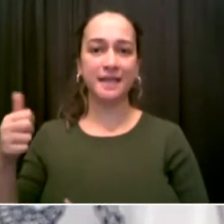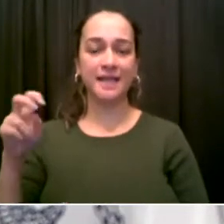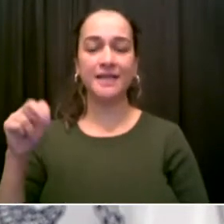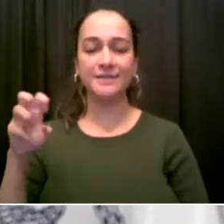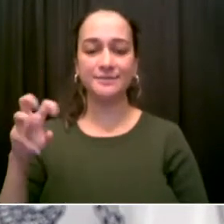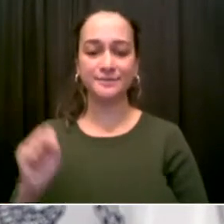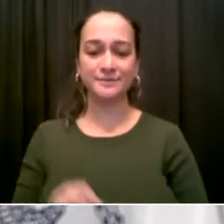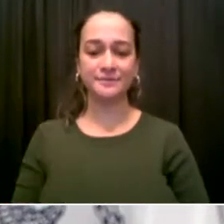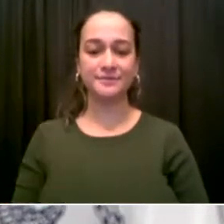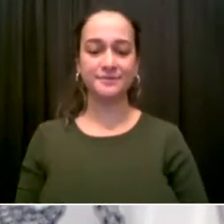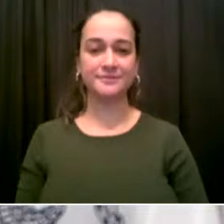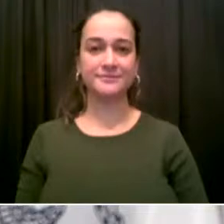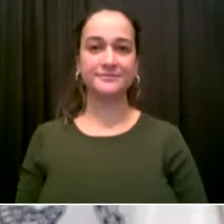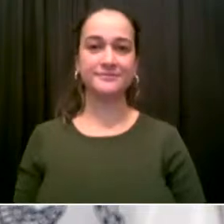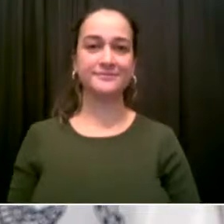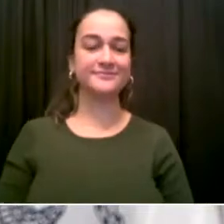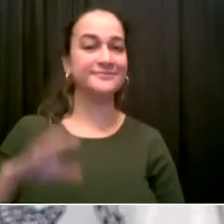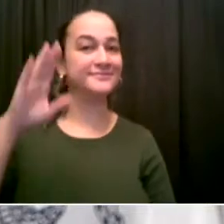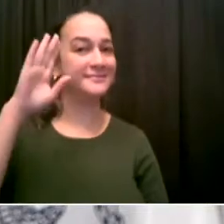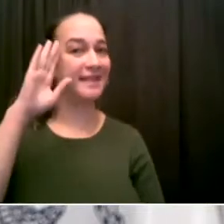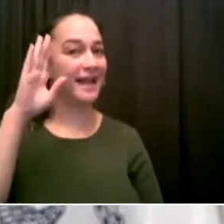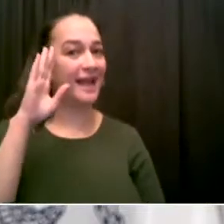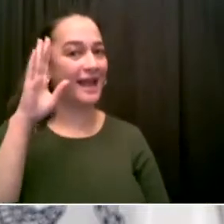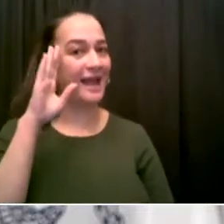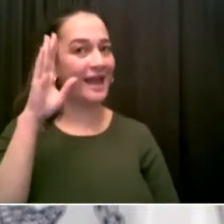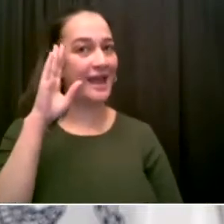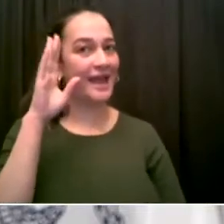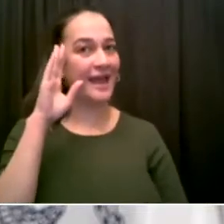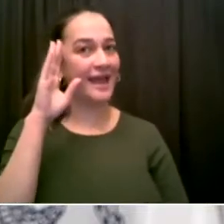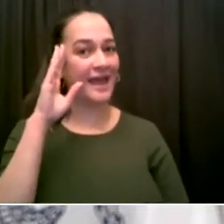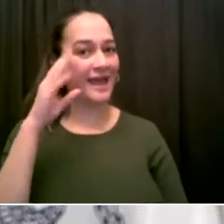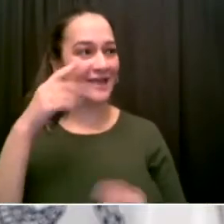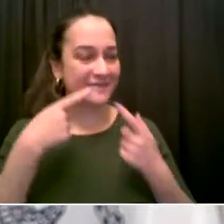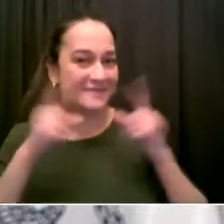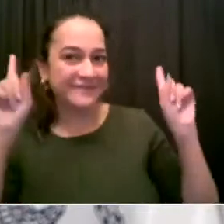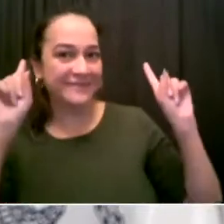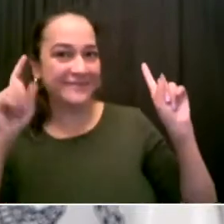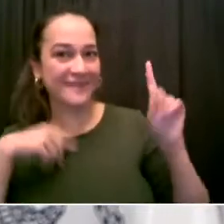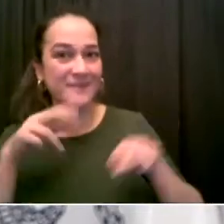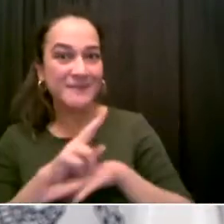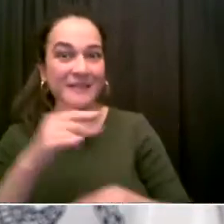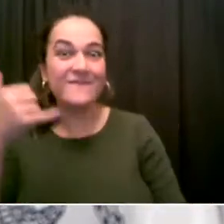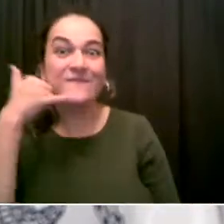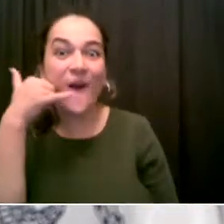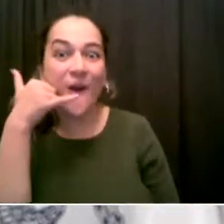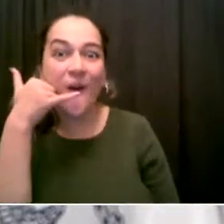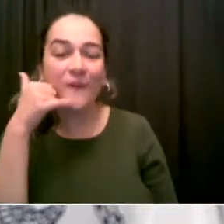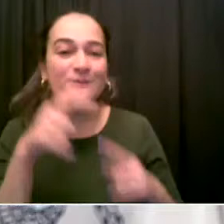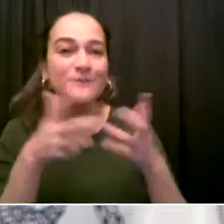QUESTION TO JULIET. Reporter: MR.